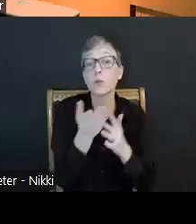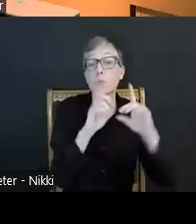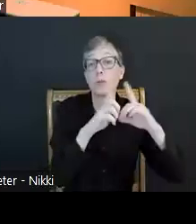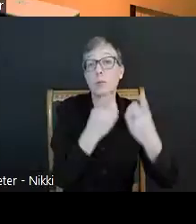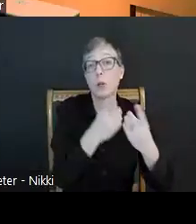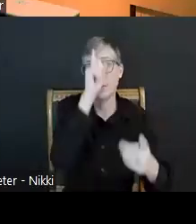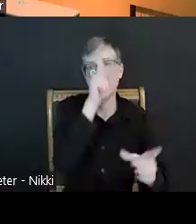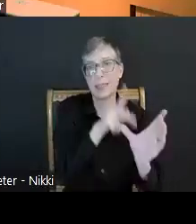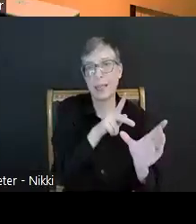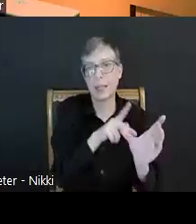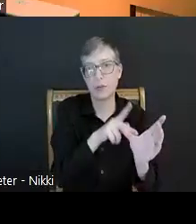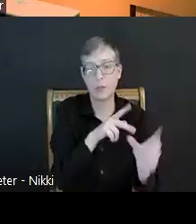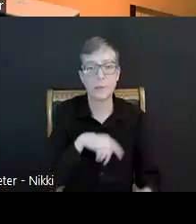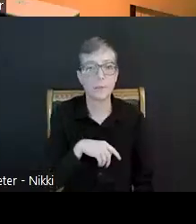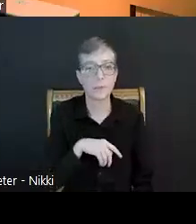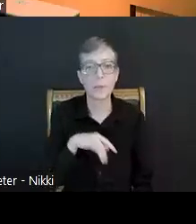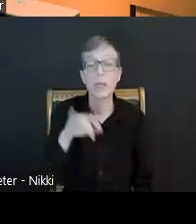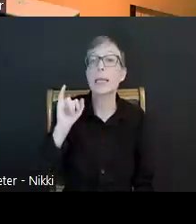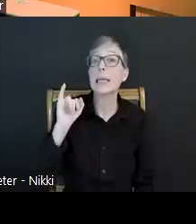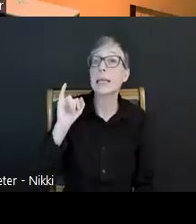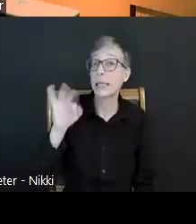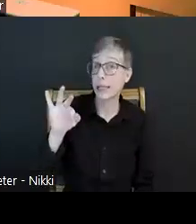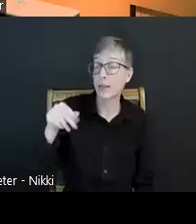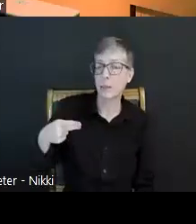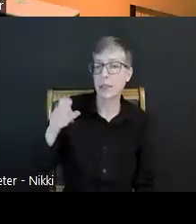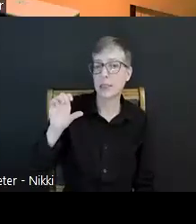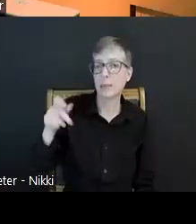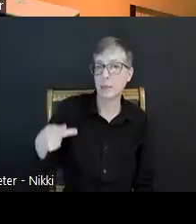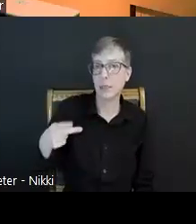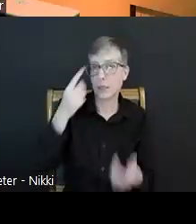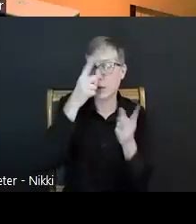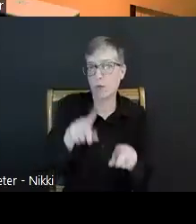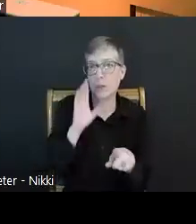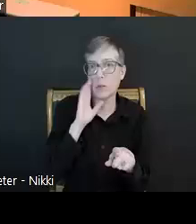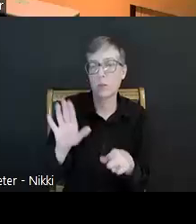the PCP agrees to um prescribe then you can do a referral where patient meets with psychiatrist for